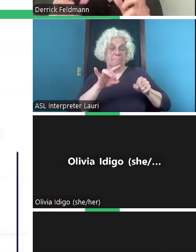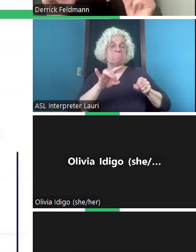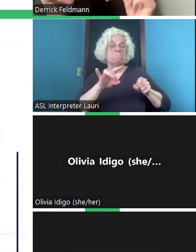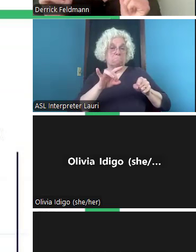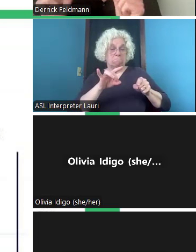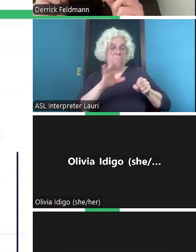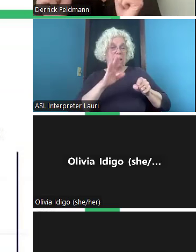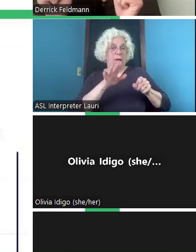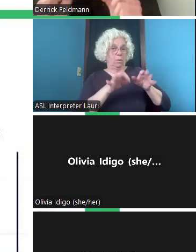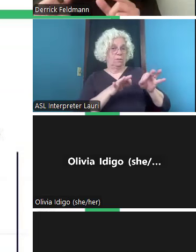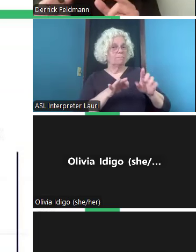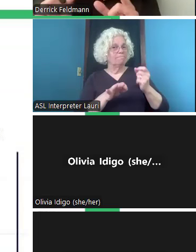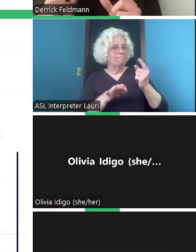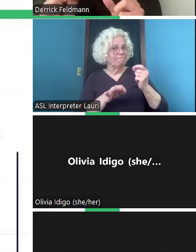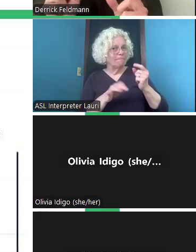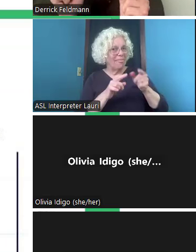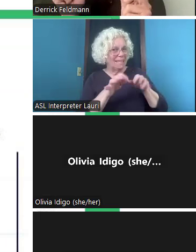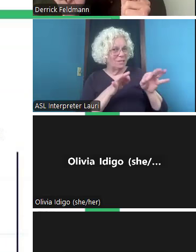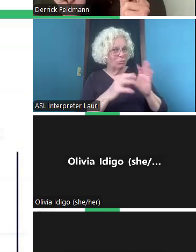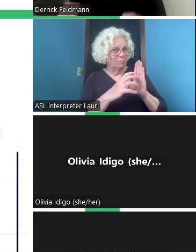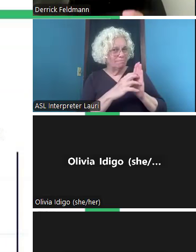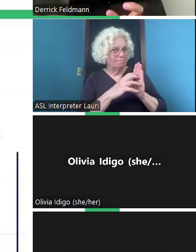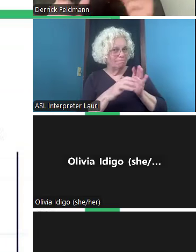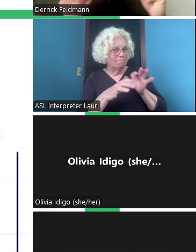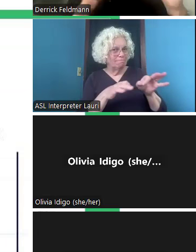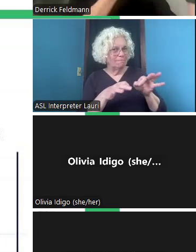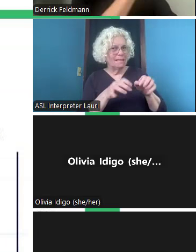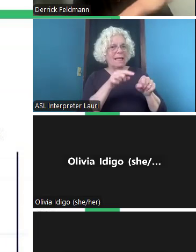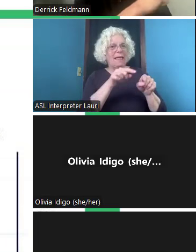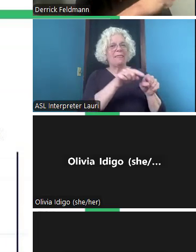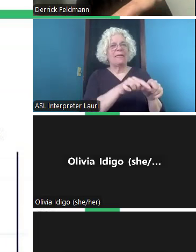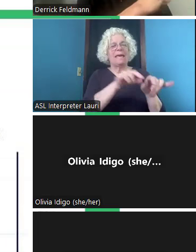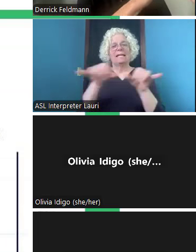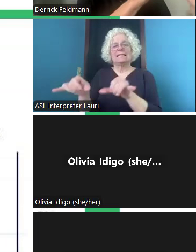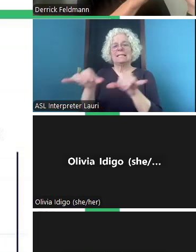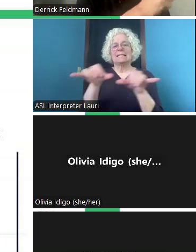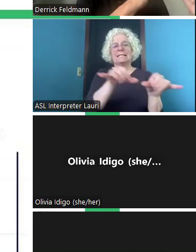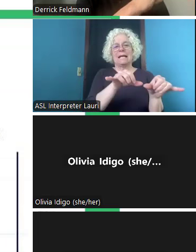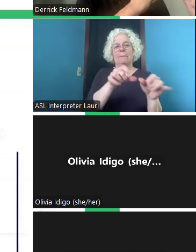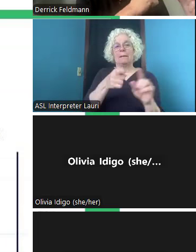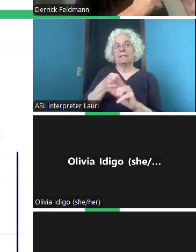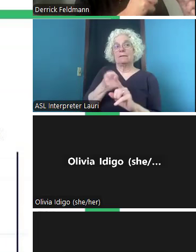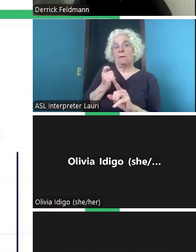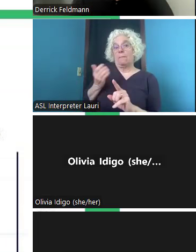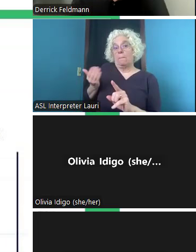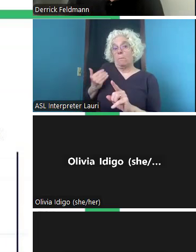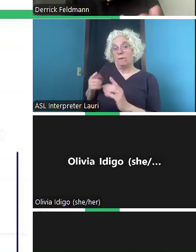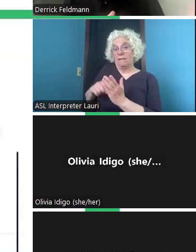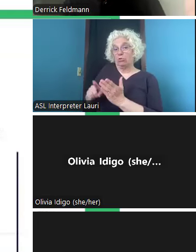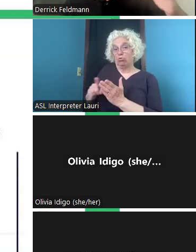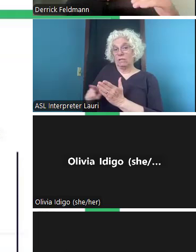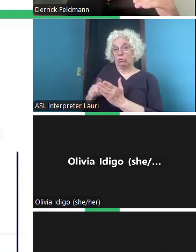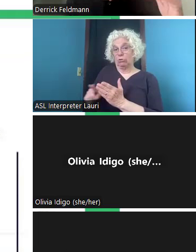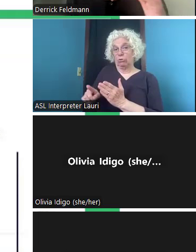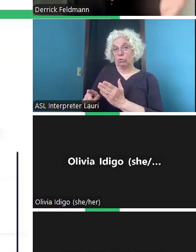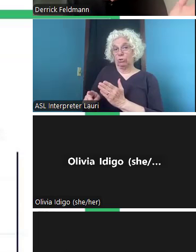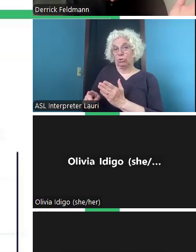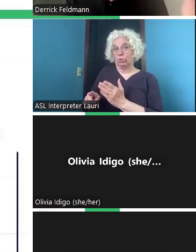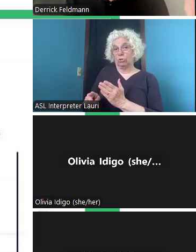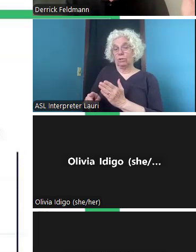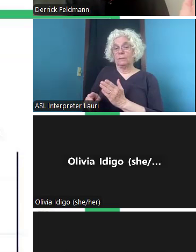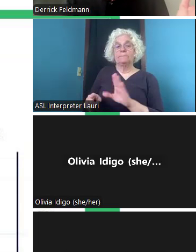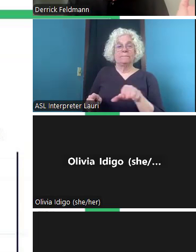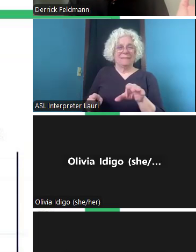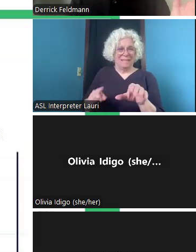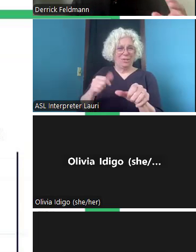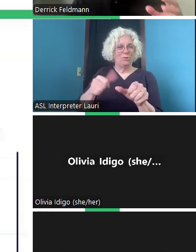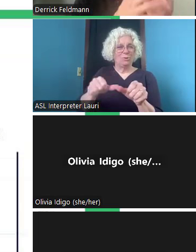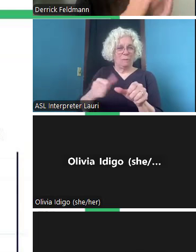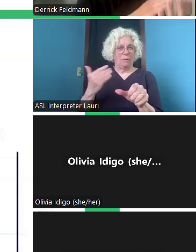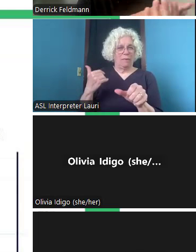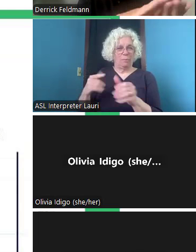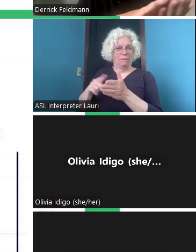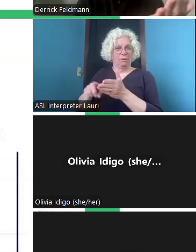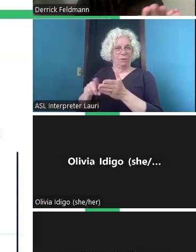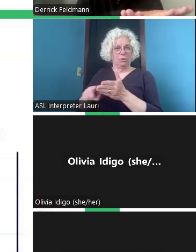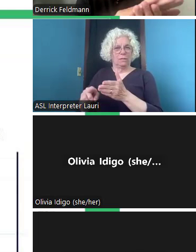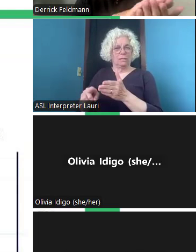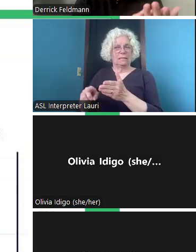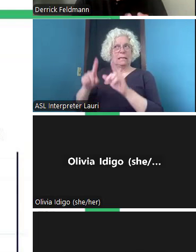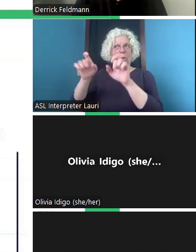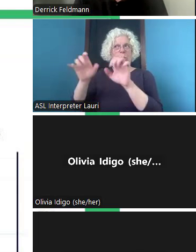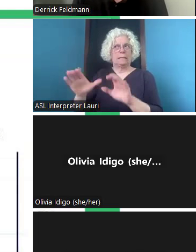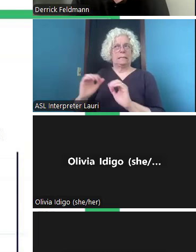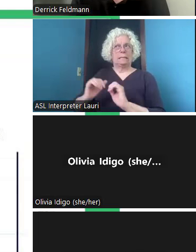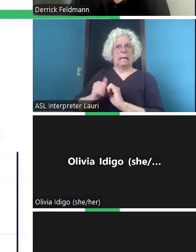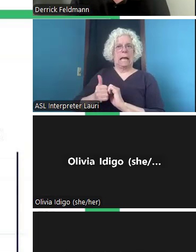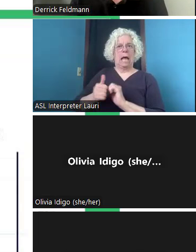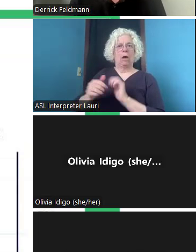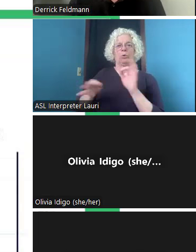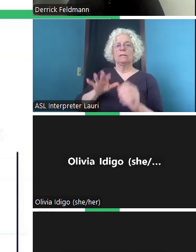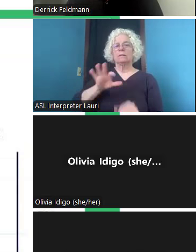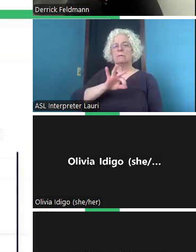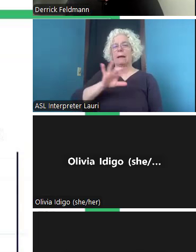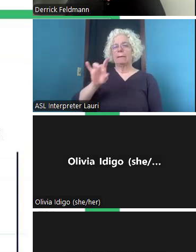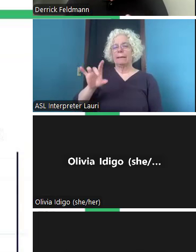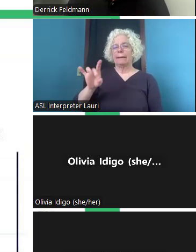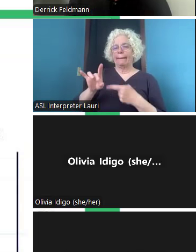And by the way, the description we used is the description that came from the previous research, right? So one of the key things, if you recall from the previous research is is that we tested how to talk about 988.